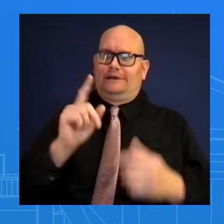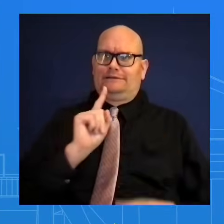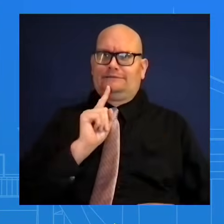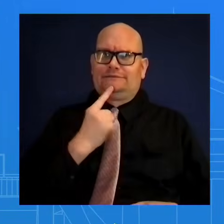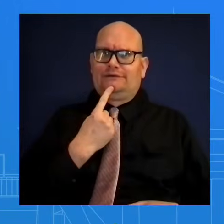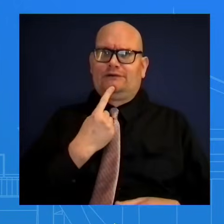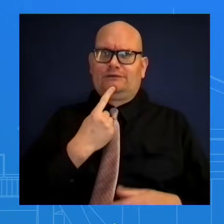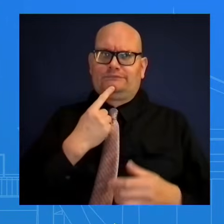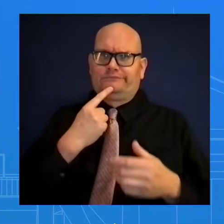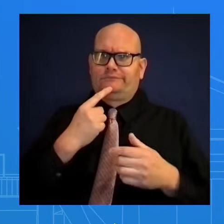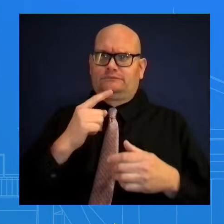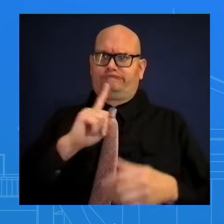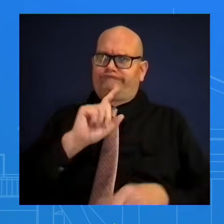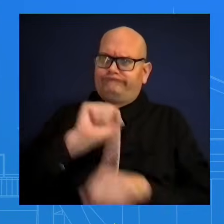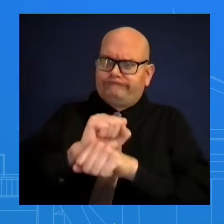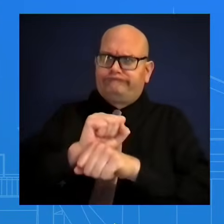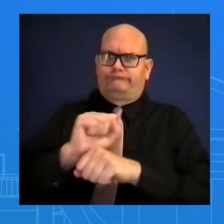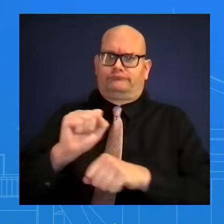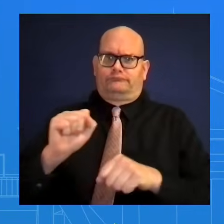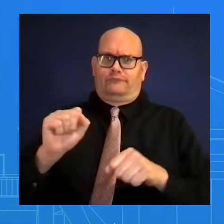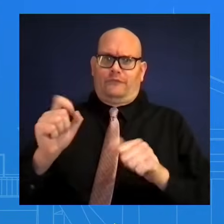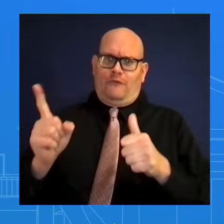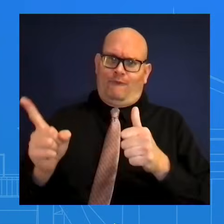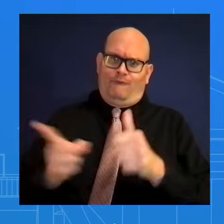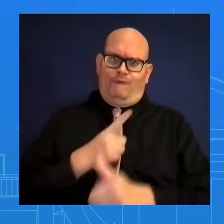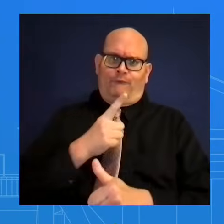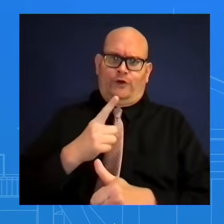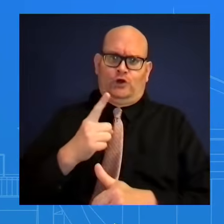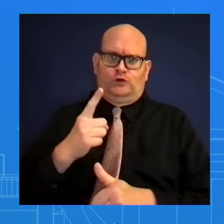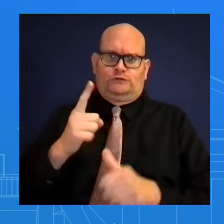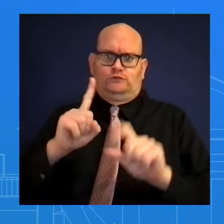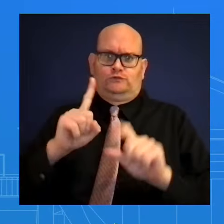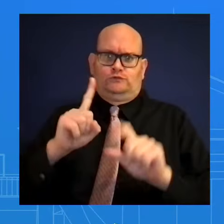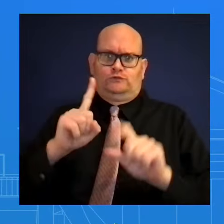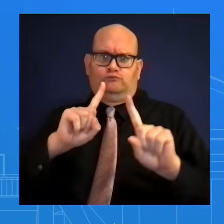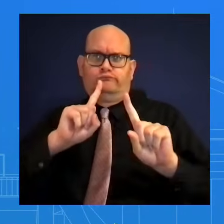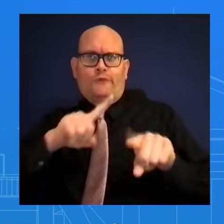thanking the first responders. That's important. And Americans care about that across the country.